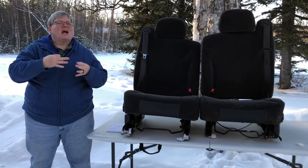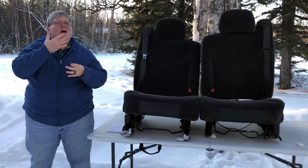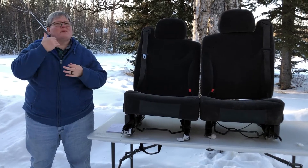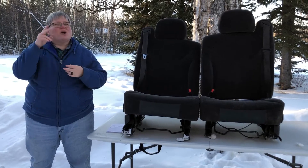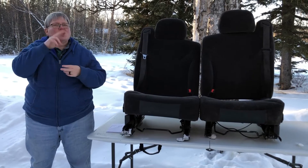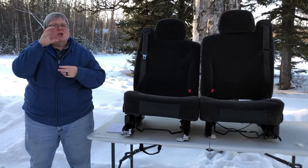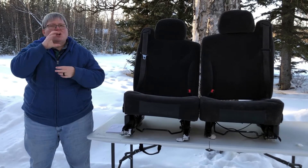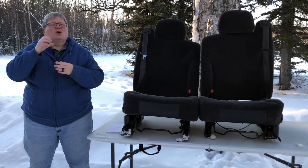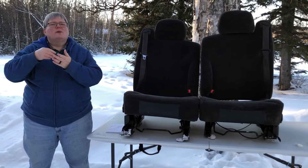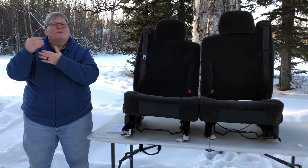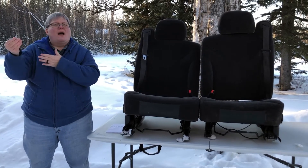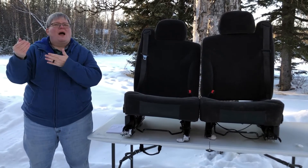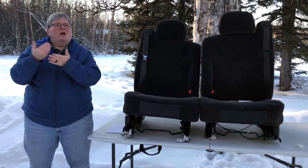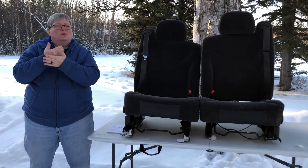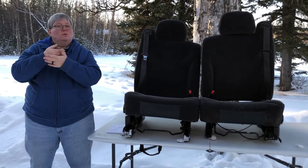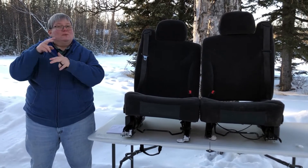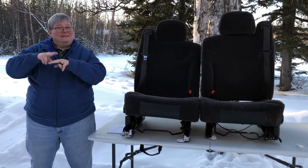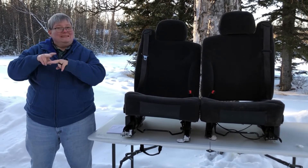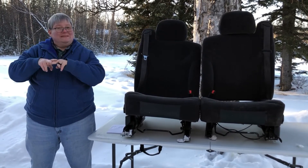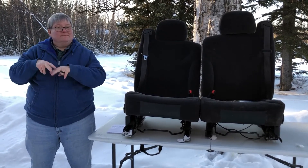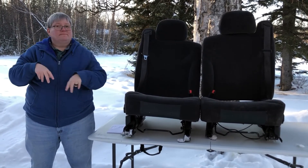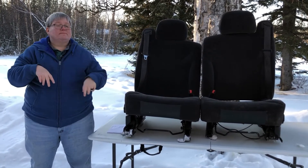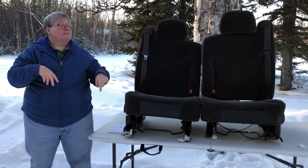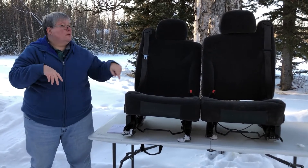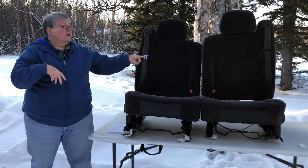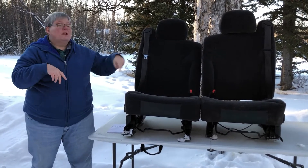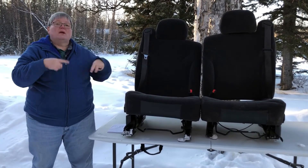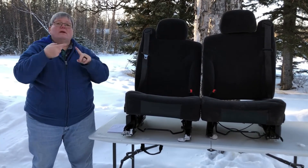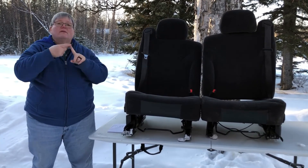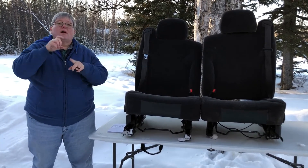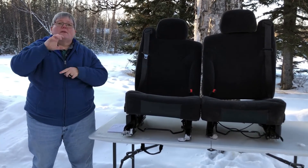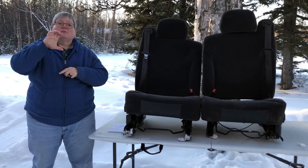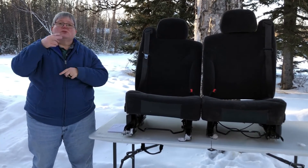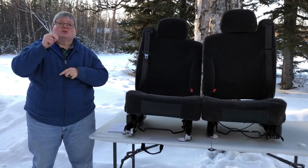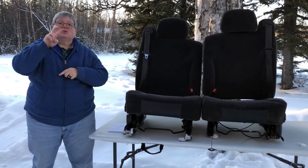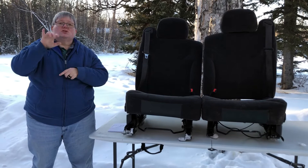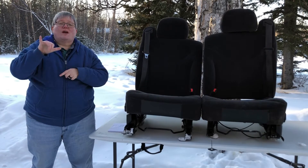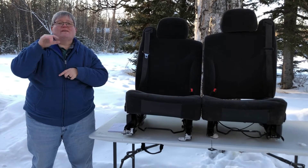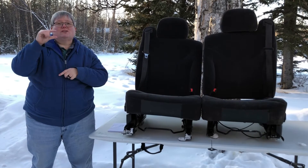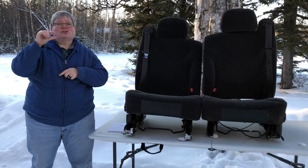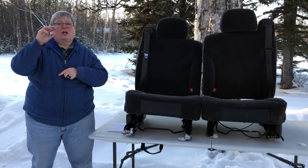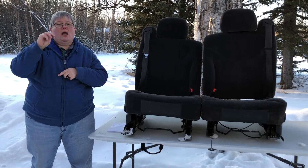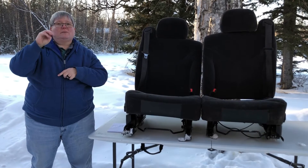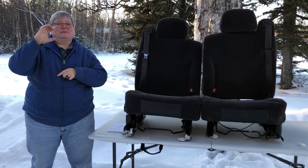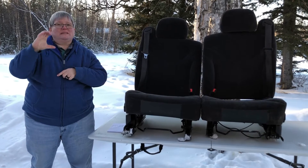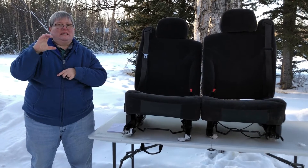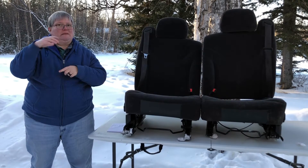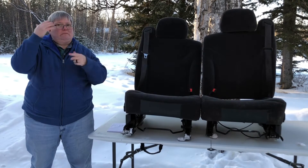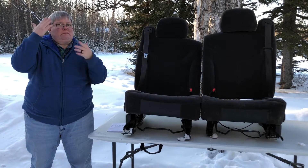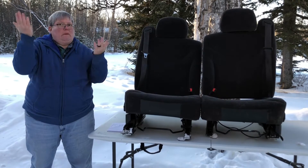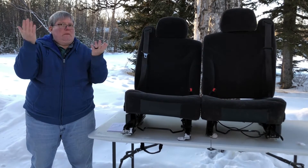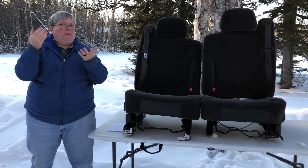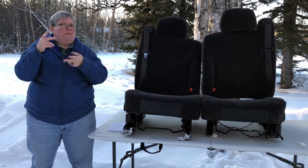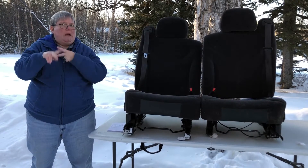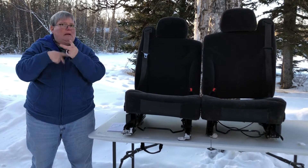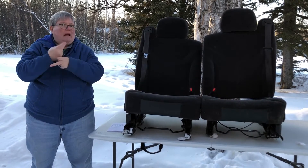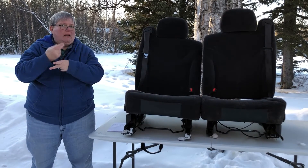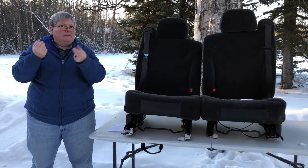it'd be better to look for new seats. This is from a Chevy GMC, but we don't really remember what kind